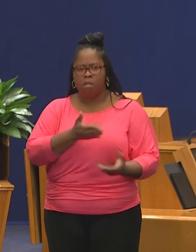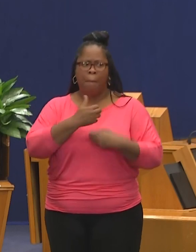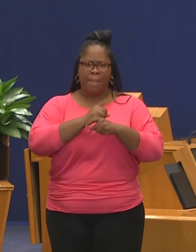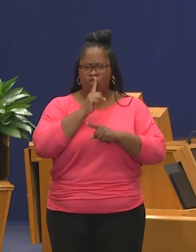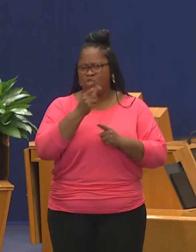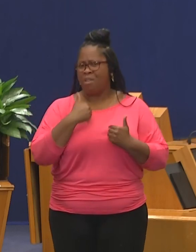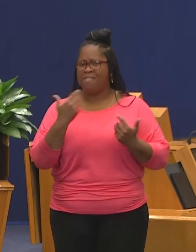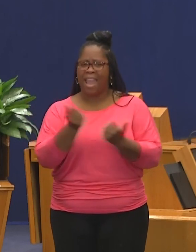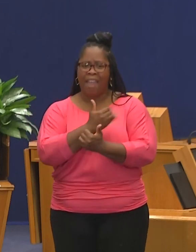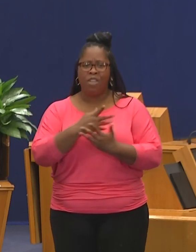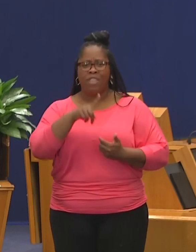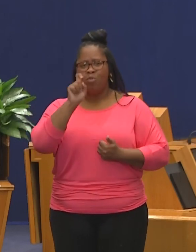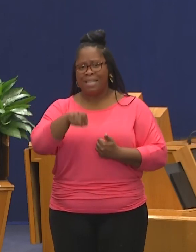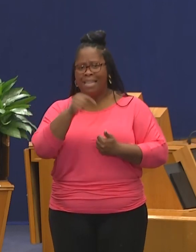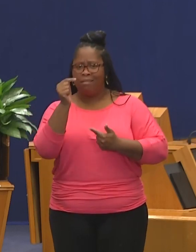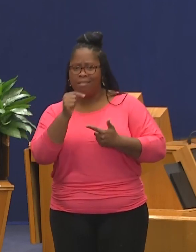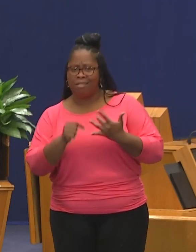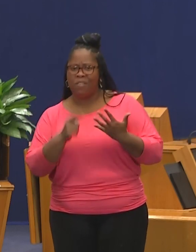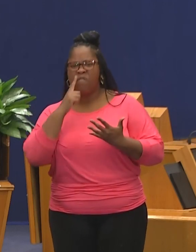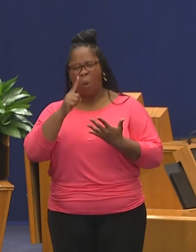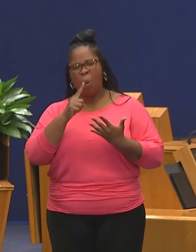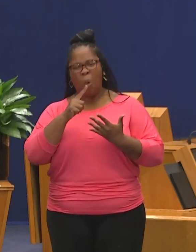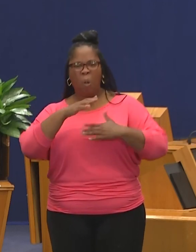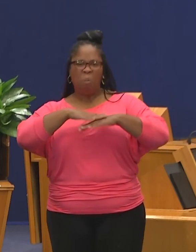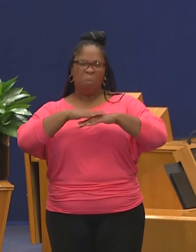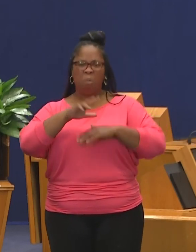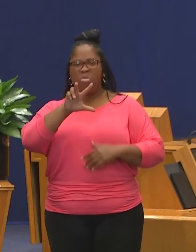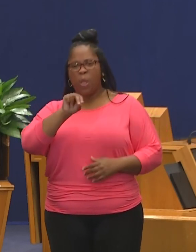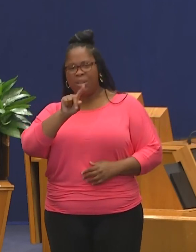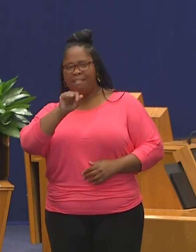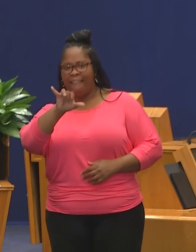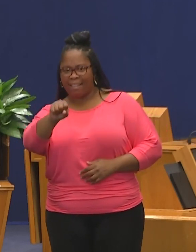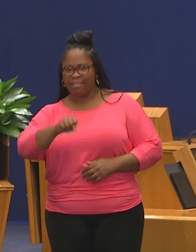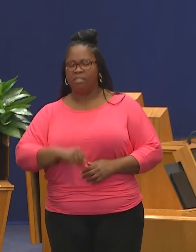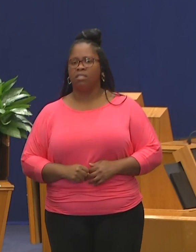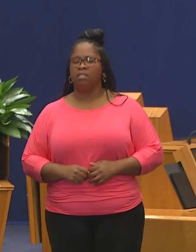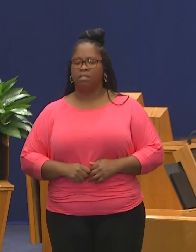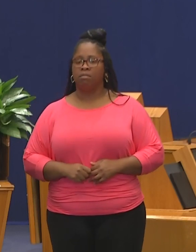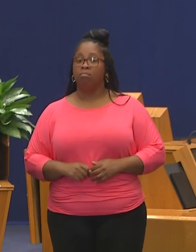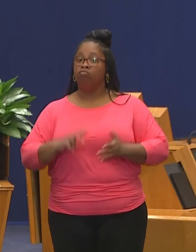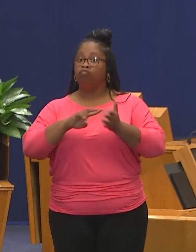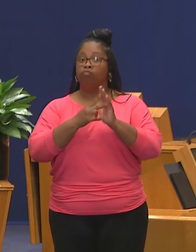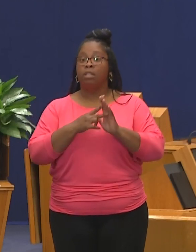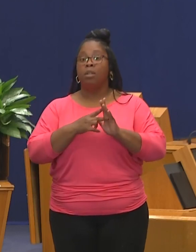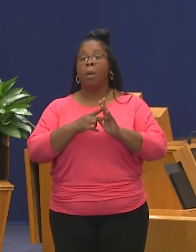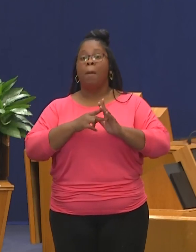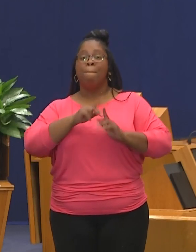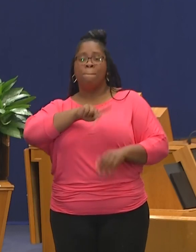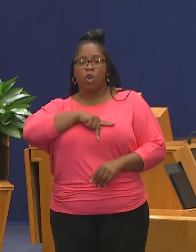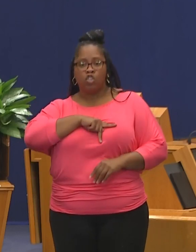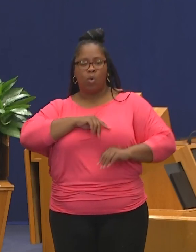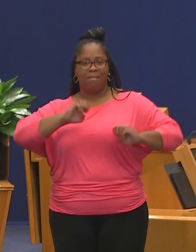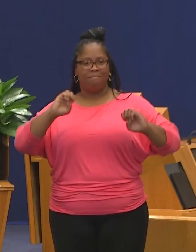BE SURE YOU HAVE EVERYTHING YOU NEED TO MEET YOUR ONGOING HEALTH NEEDS FOR AT LEAST THE NEXT 30